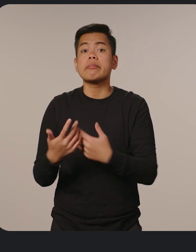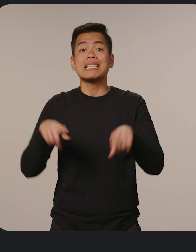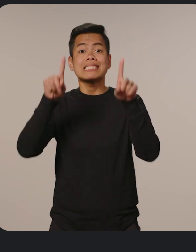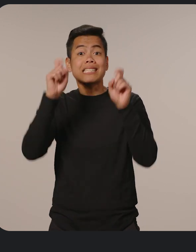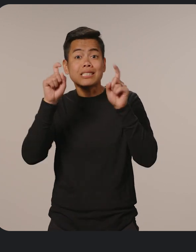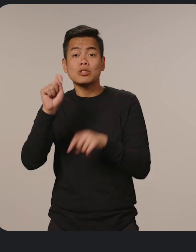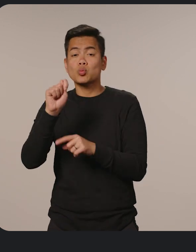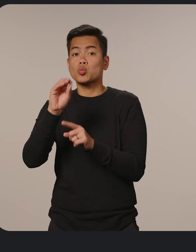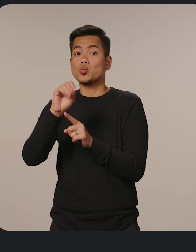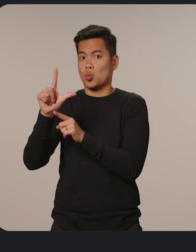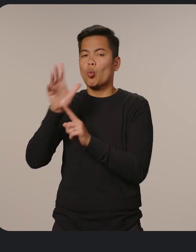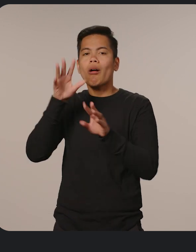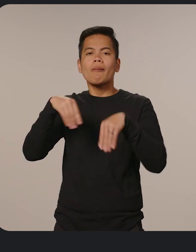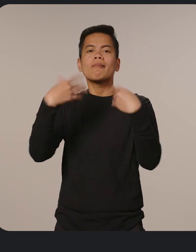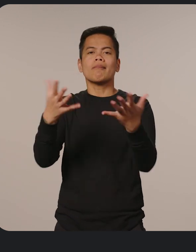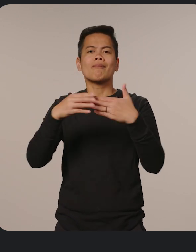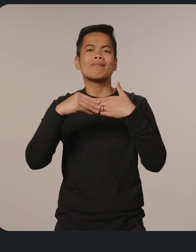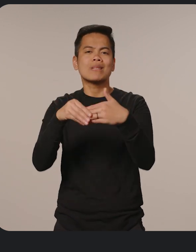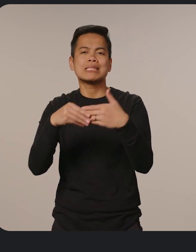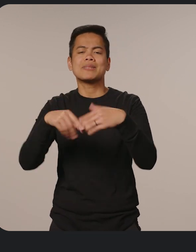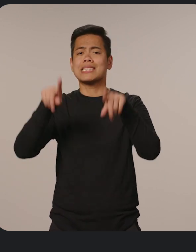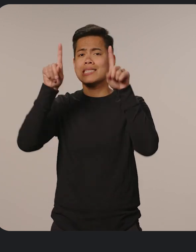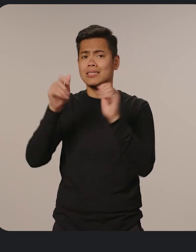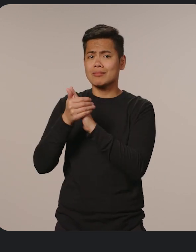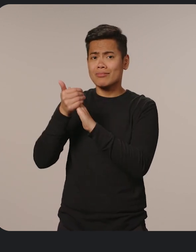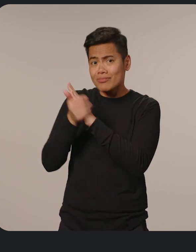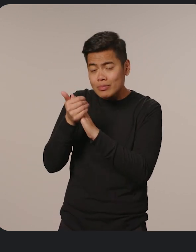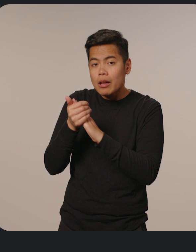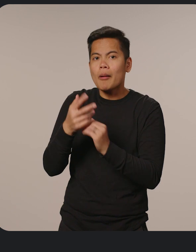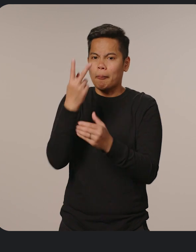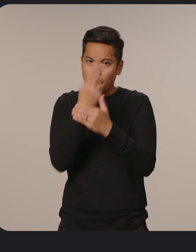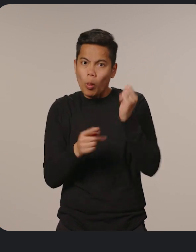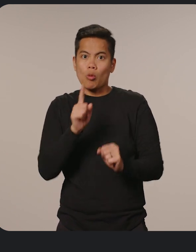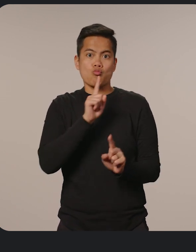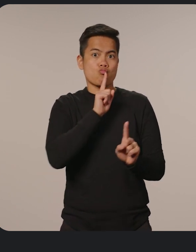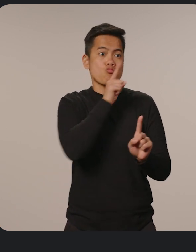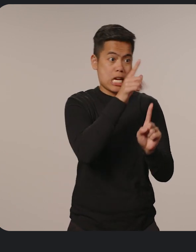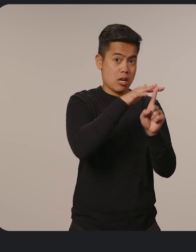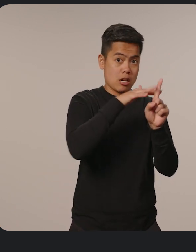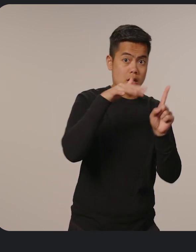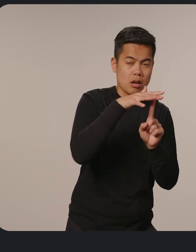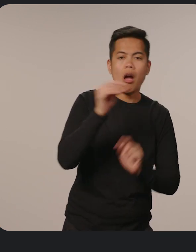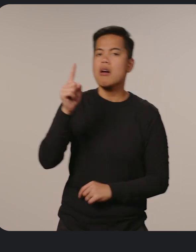and simulated environments. You are now ready to publish your automation.